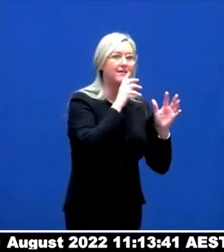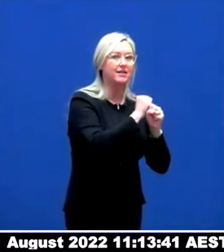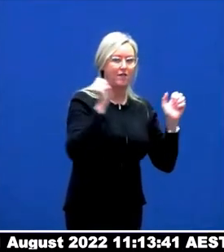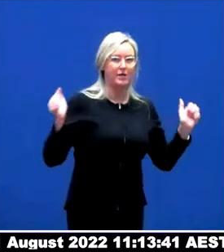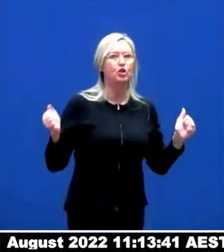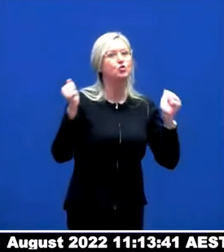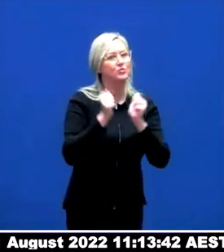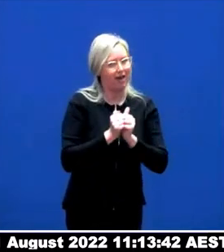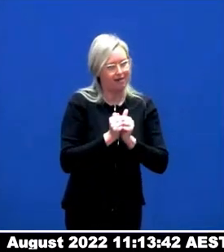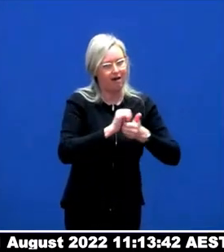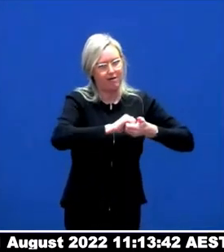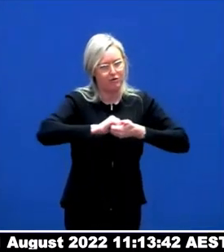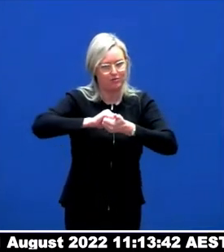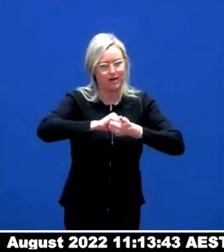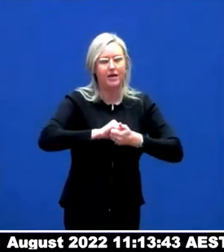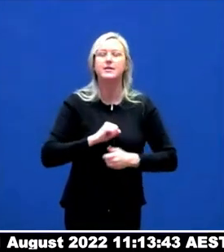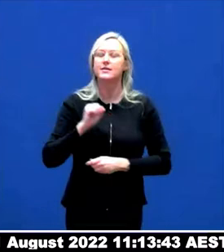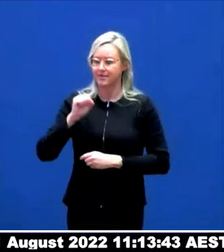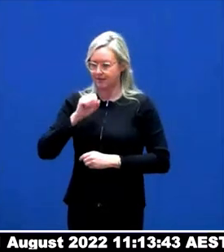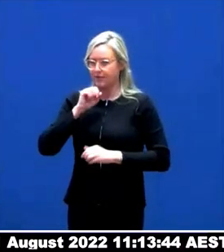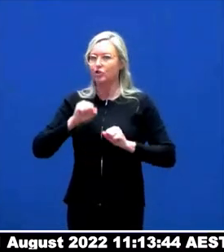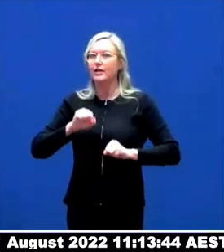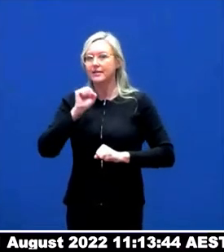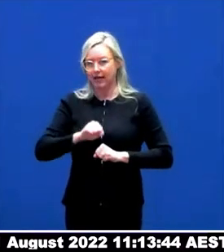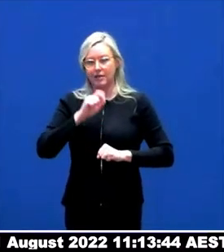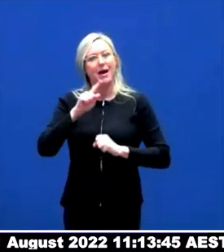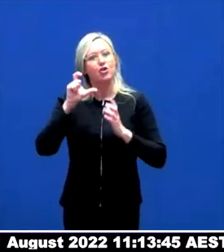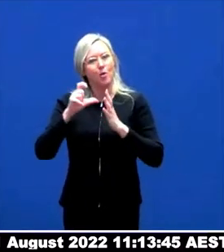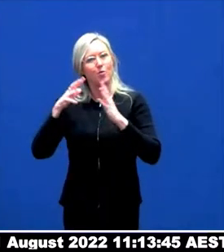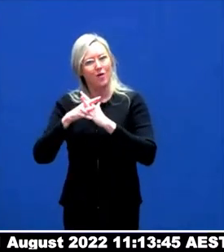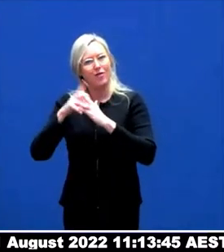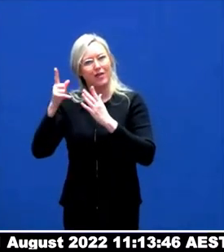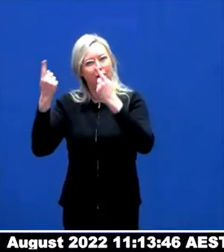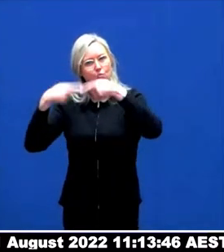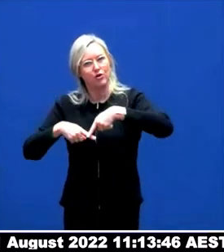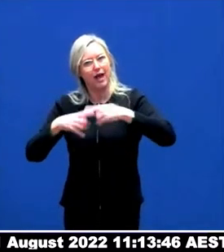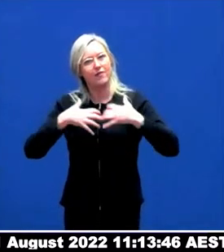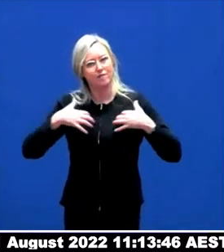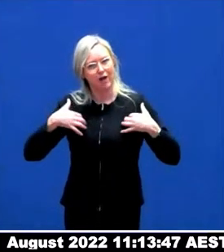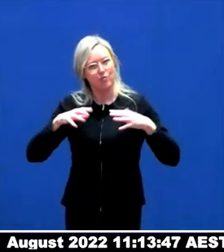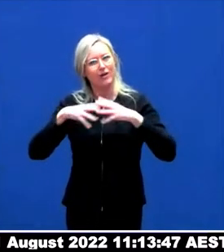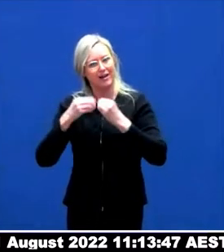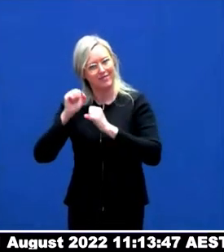that sets out the framework and it's a Commonwealth responsibility in the sense that